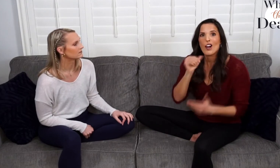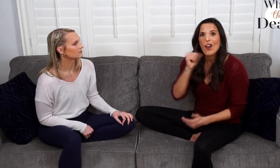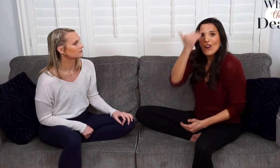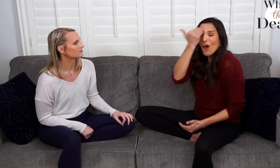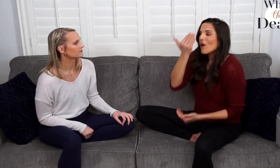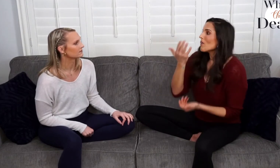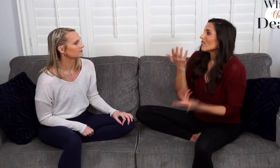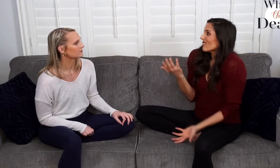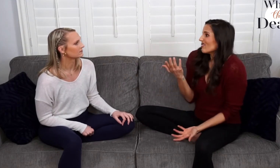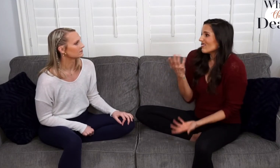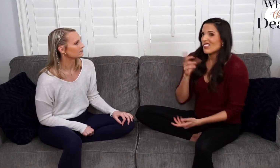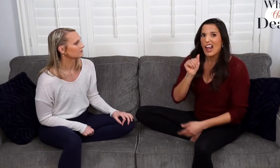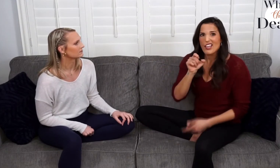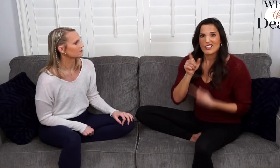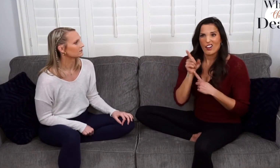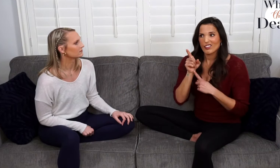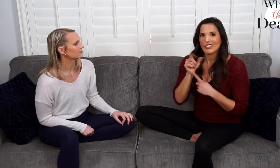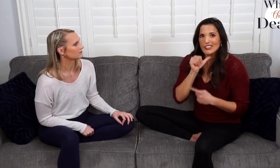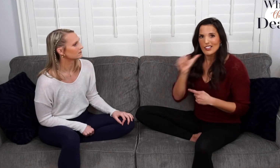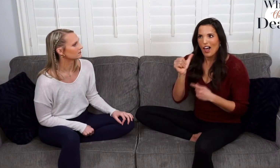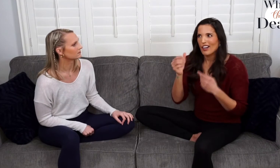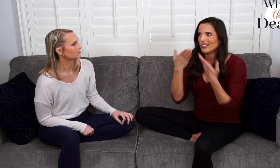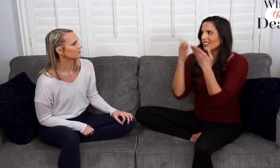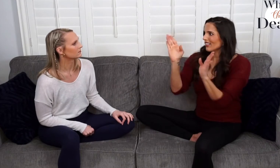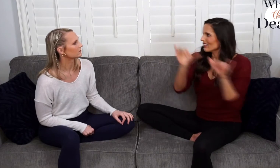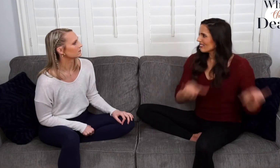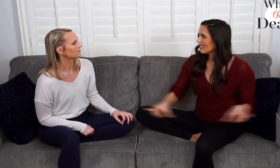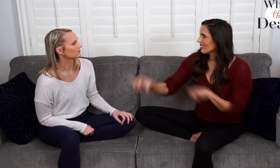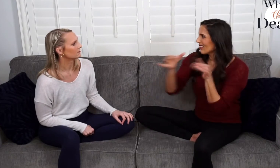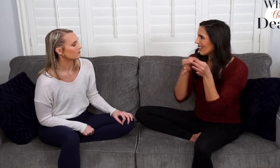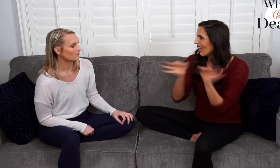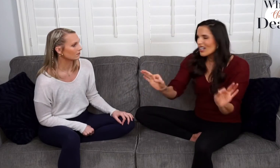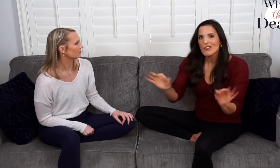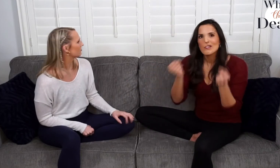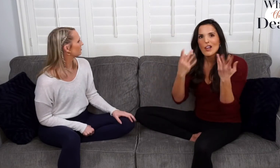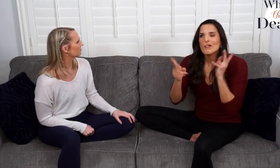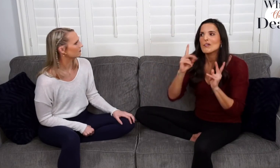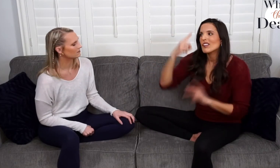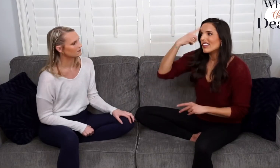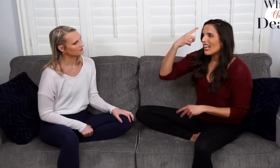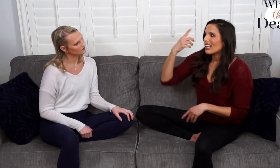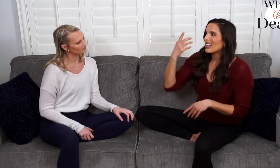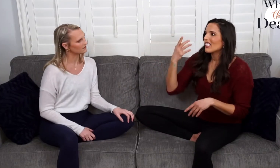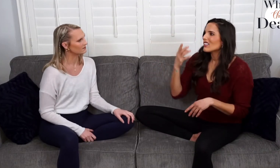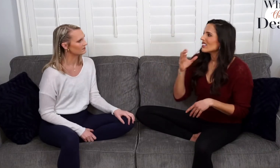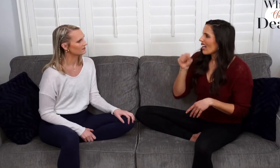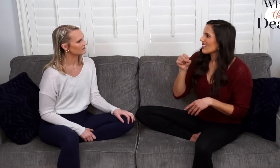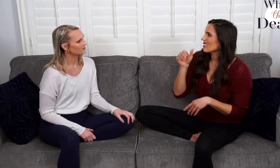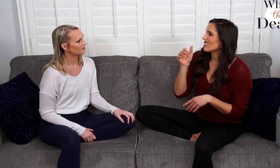you might not know is that ASL is not a universal language and many people think, “Well, wouldn't